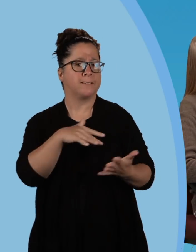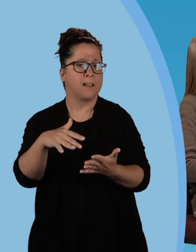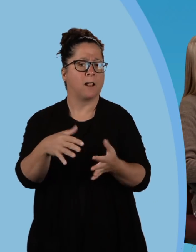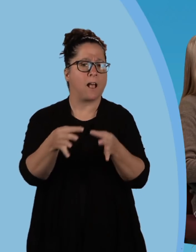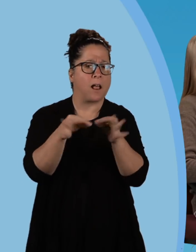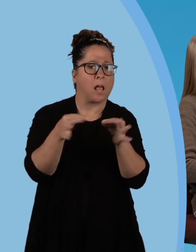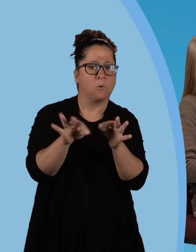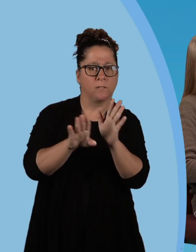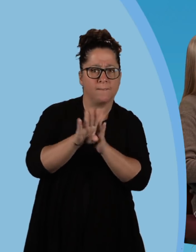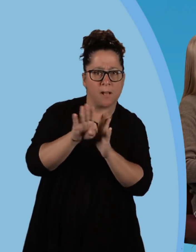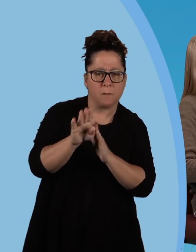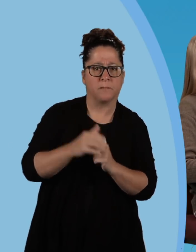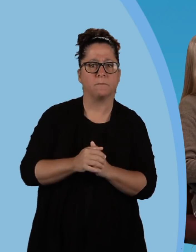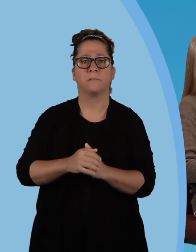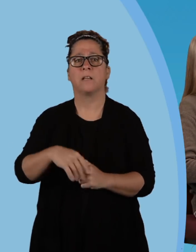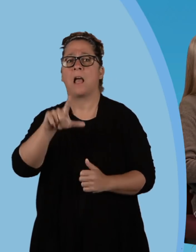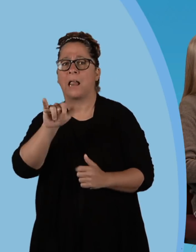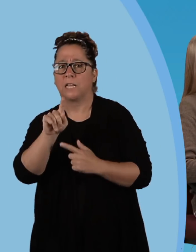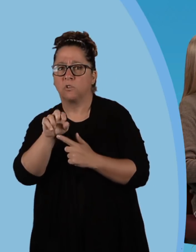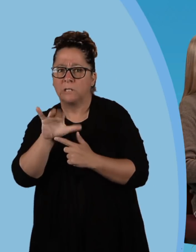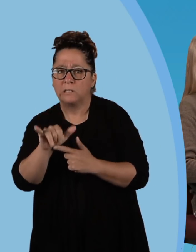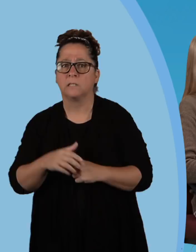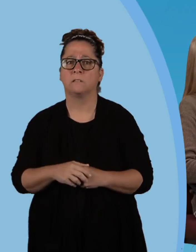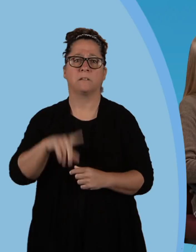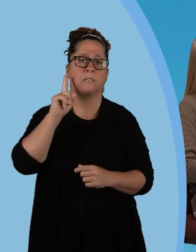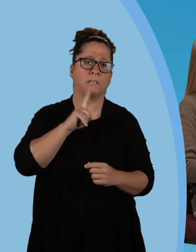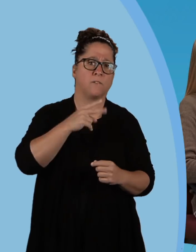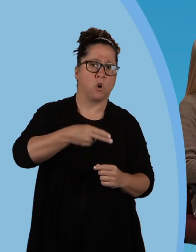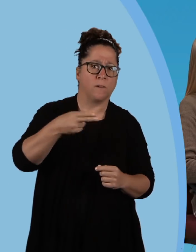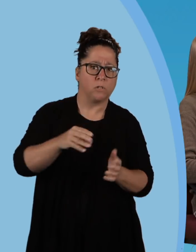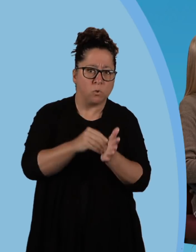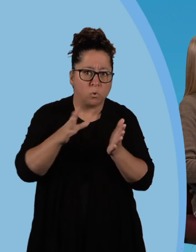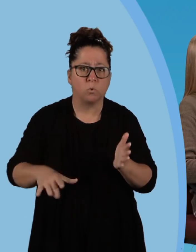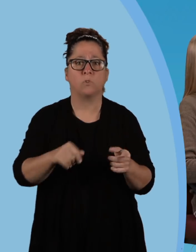I study language development and literacy and deaf and hard of hearing students,